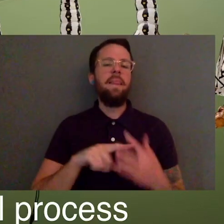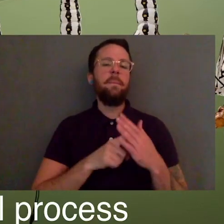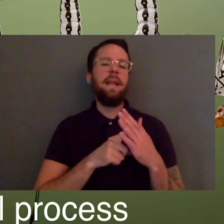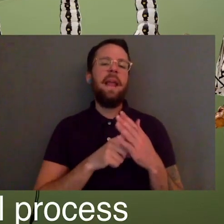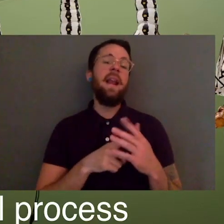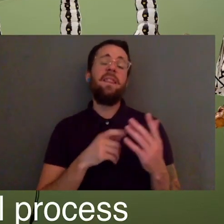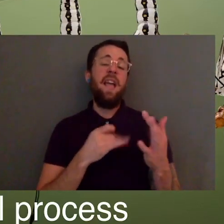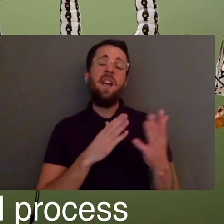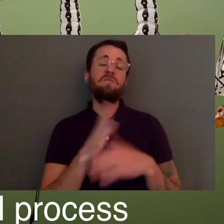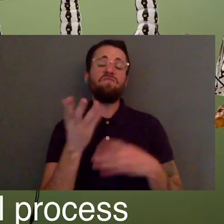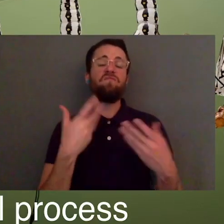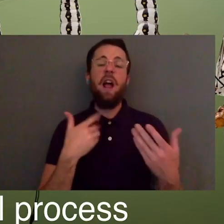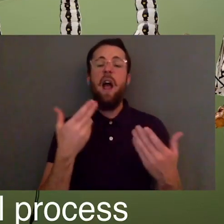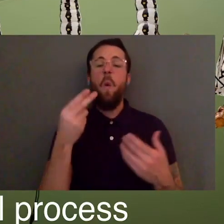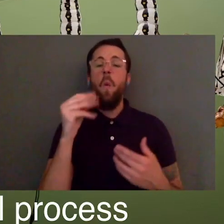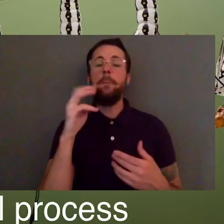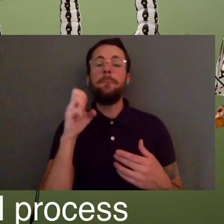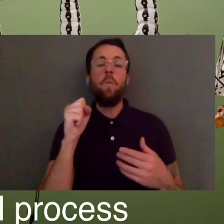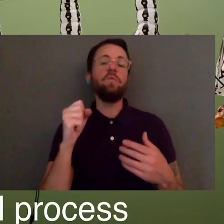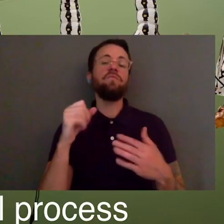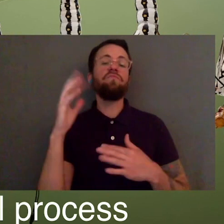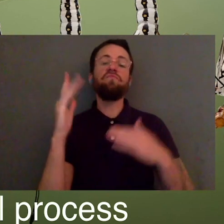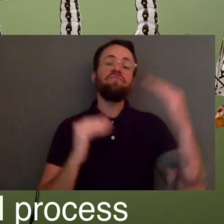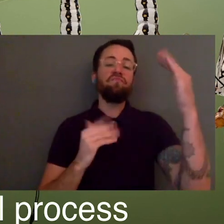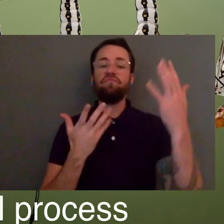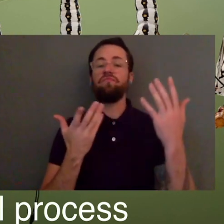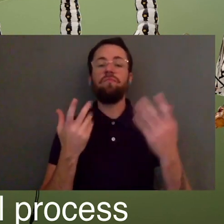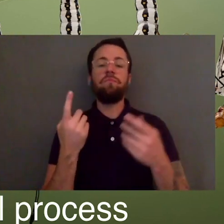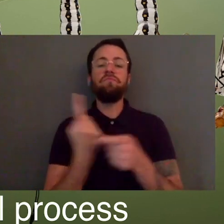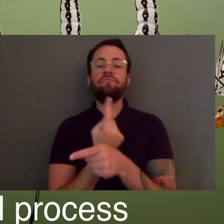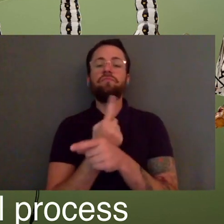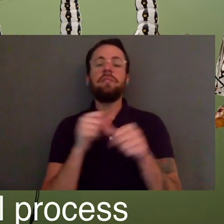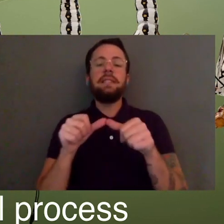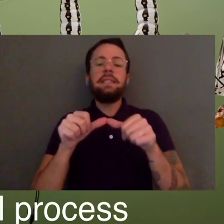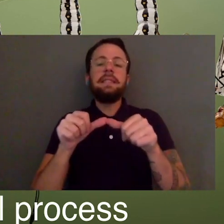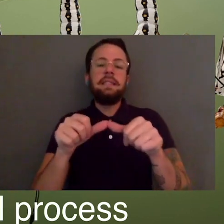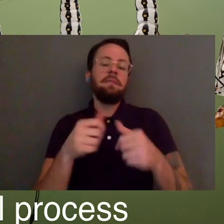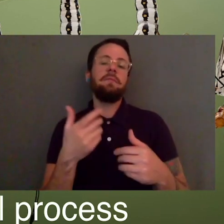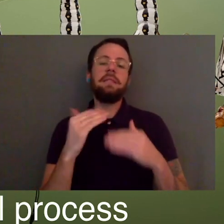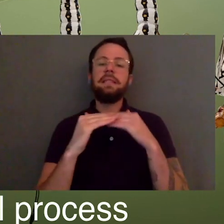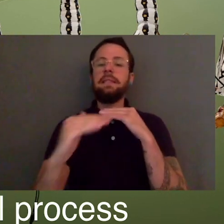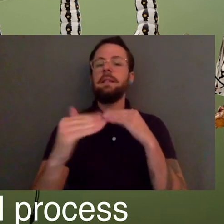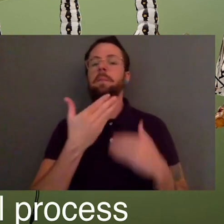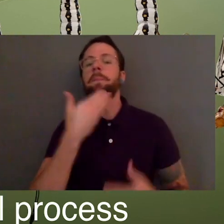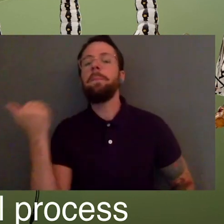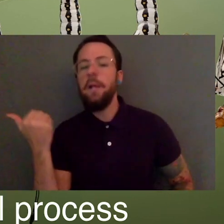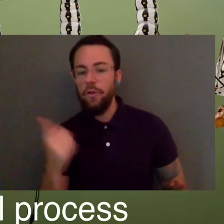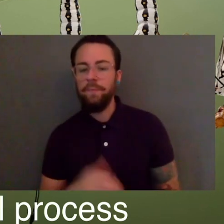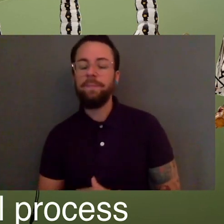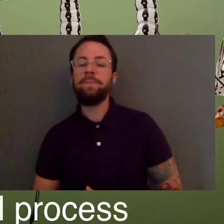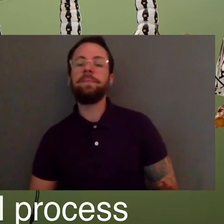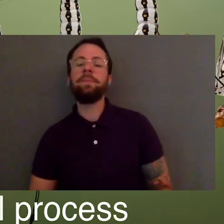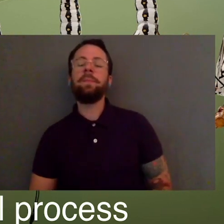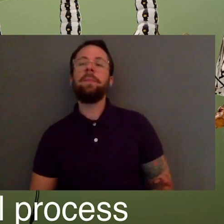They will go through this process. You might be a little irritable in the beginning like I was, as your hormones readjust to a